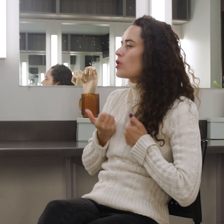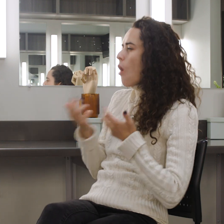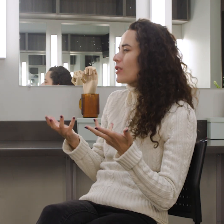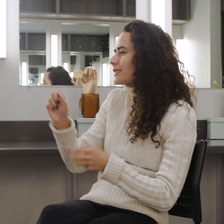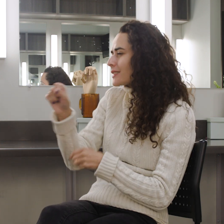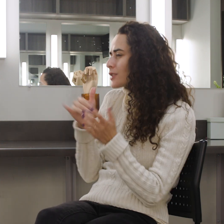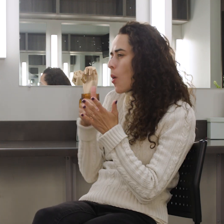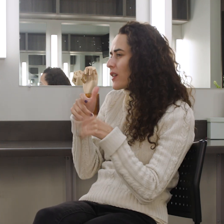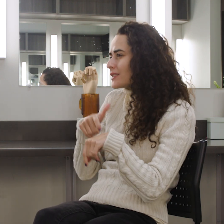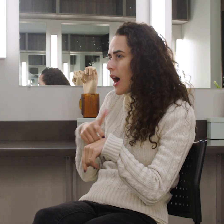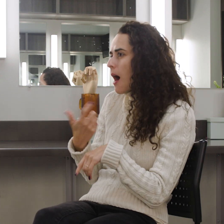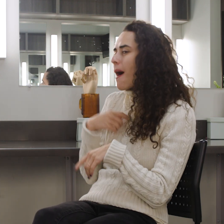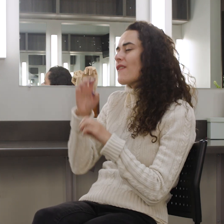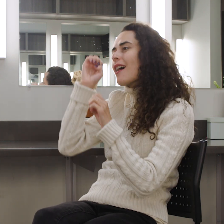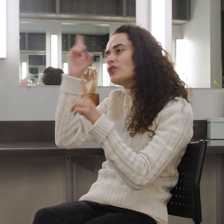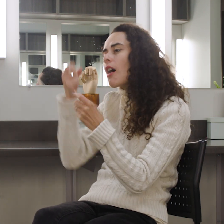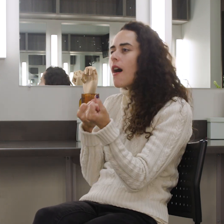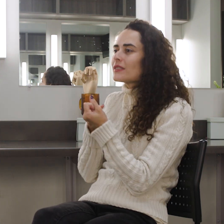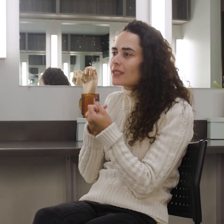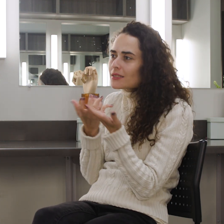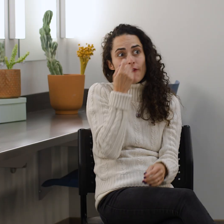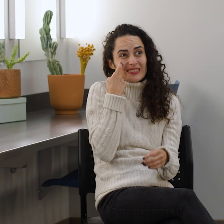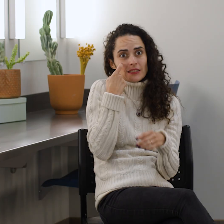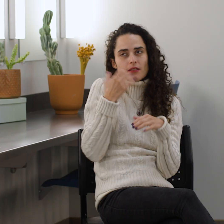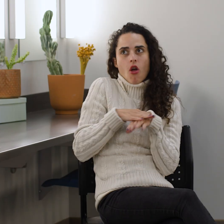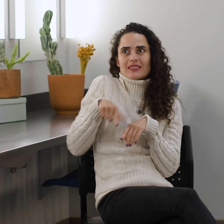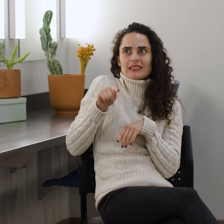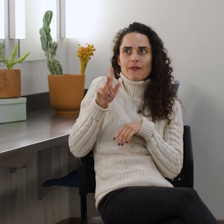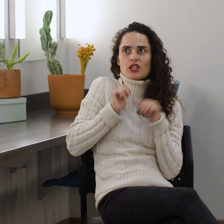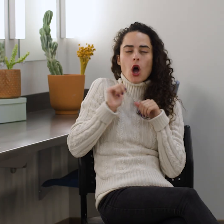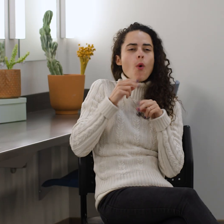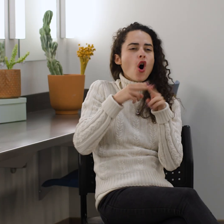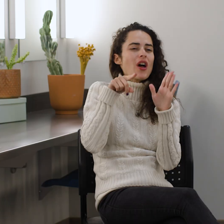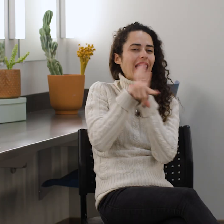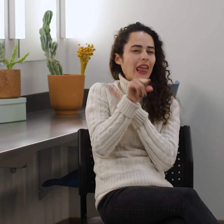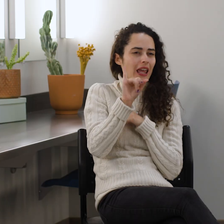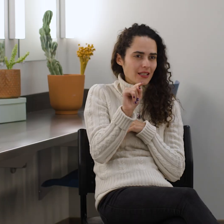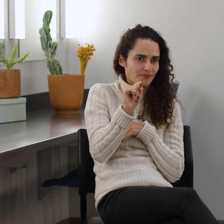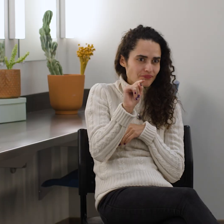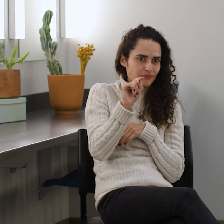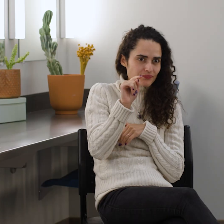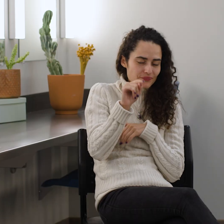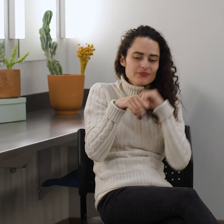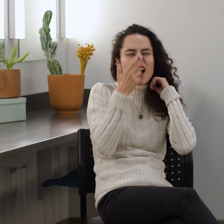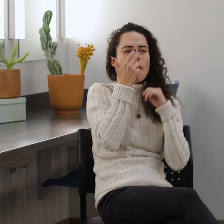and it’s exhausting. I’m educating and advocating all the time. Lately I’ve been on this TV show called Killin’ It.